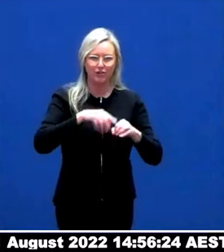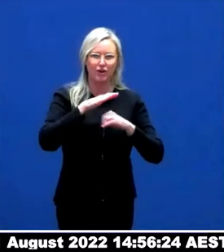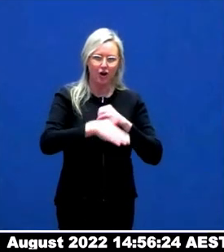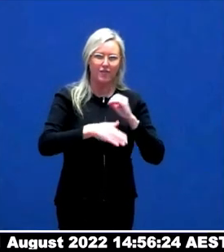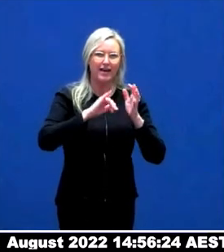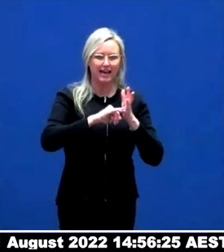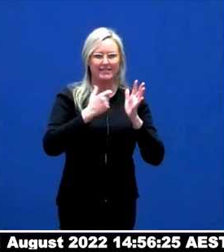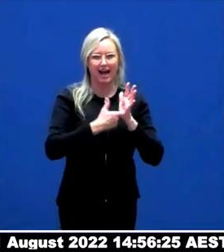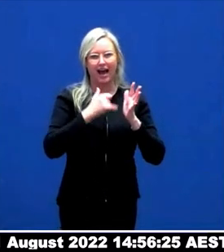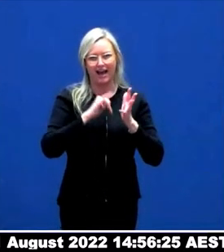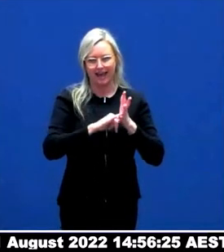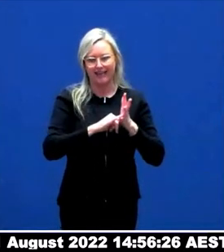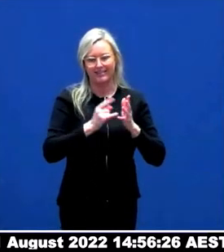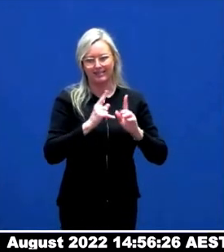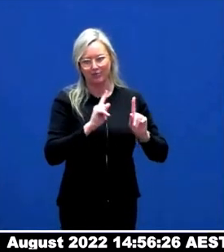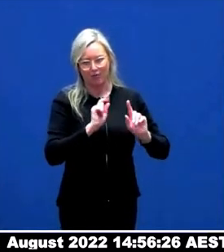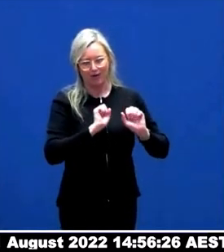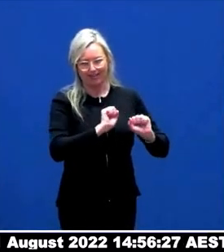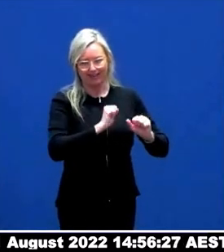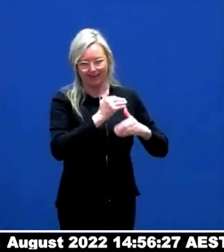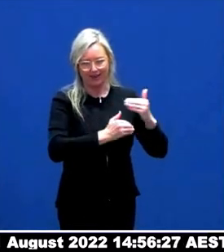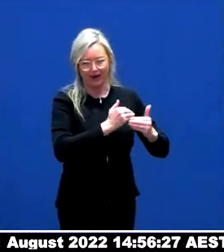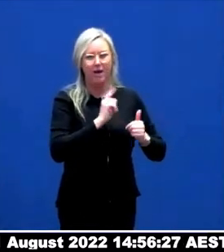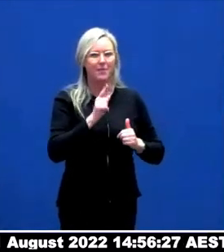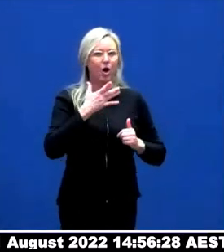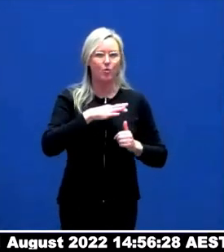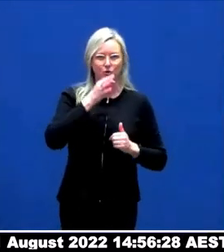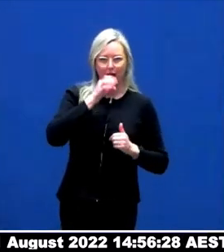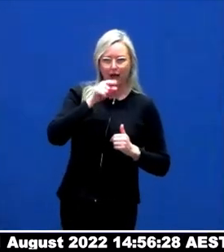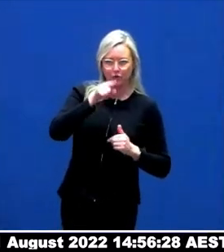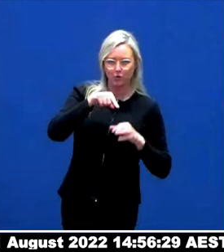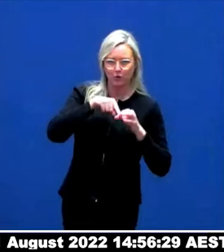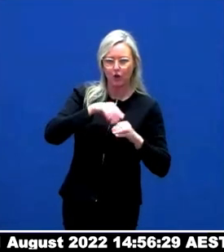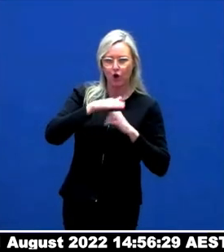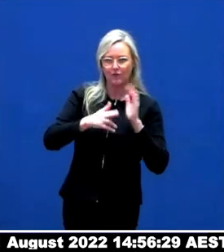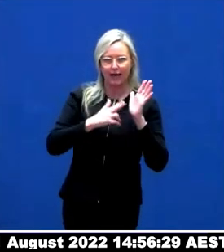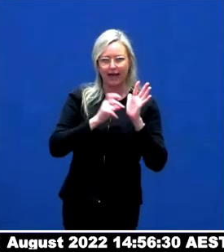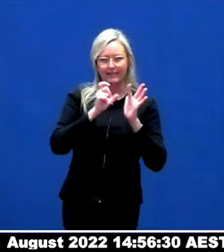scheme works but I do want to ask you questions about how the NDIS intersects with